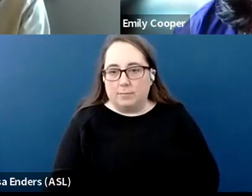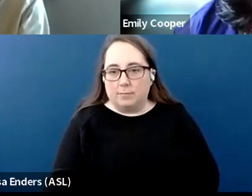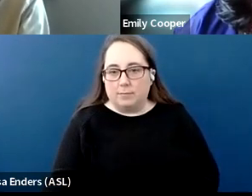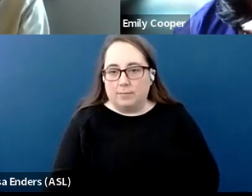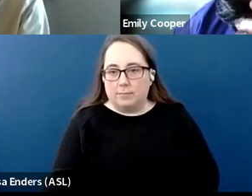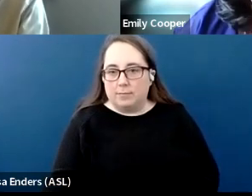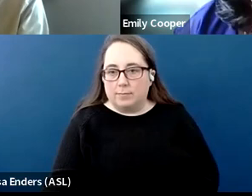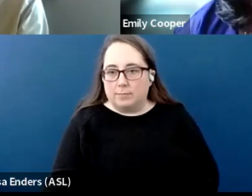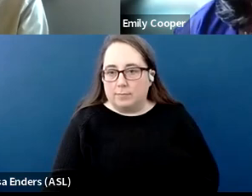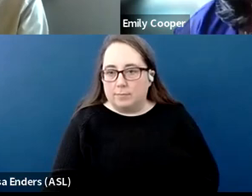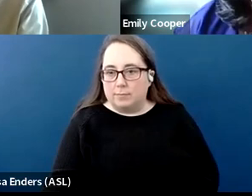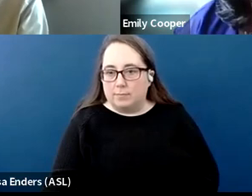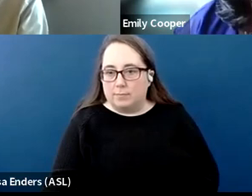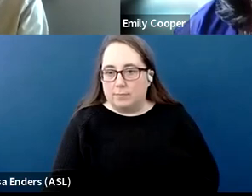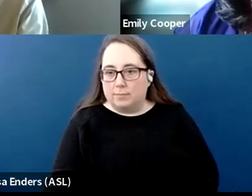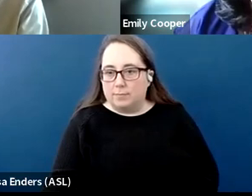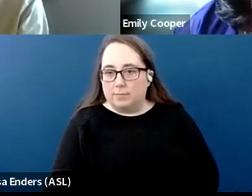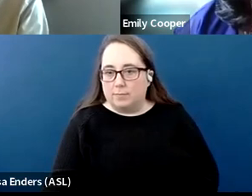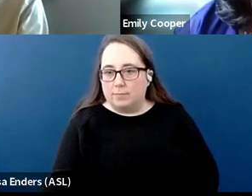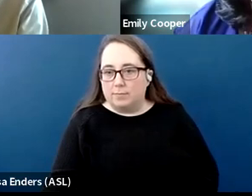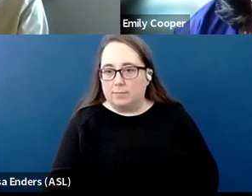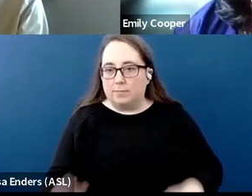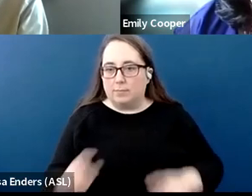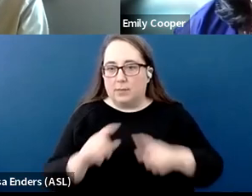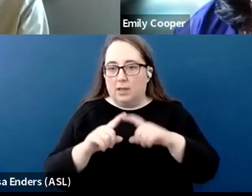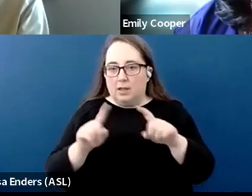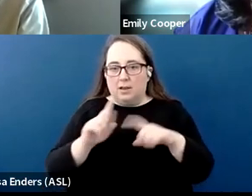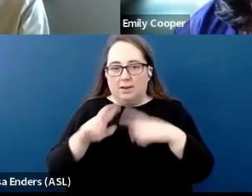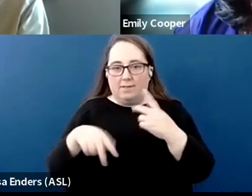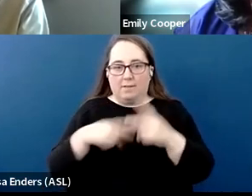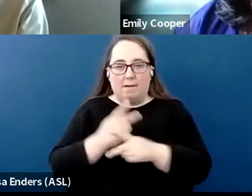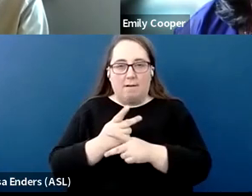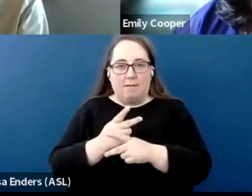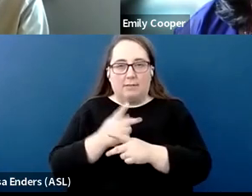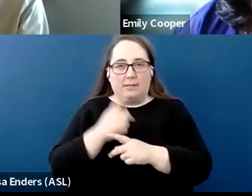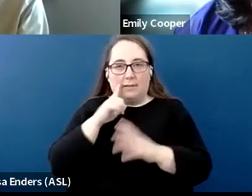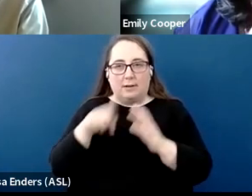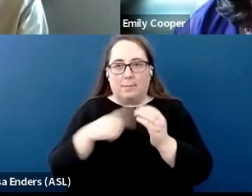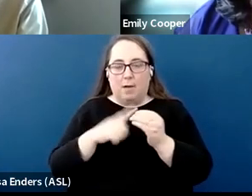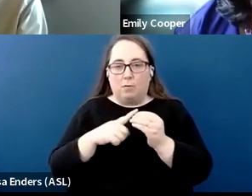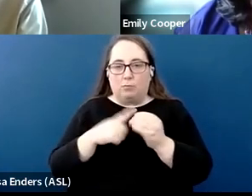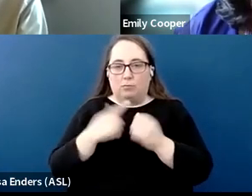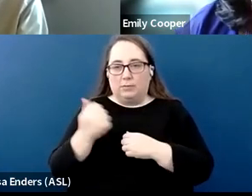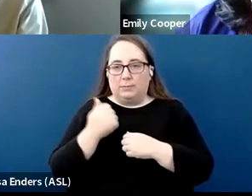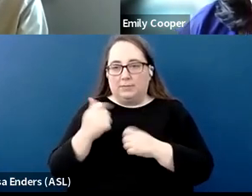I was going to say that we cover – the cover transportation under different things.